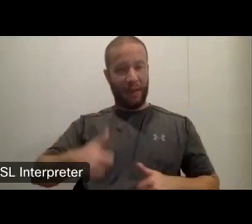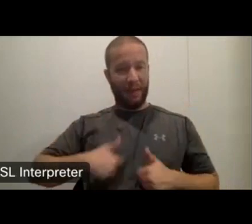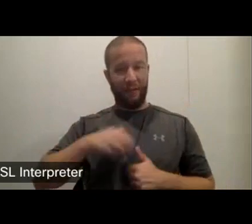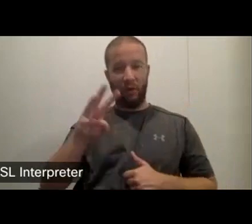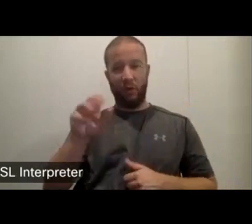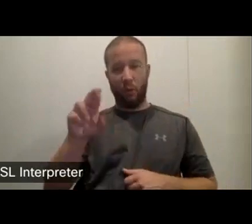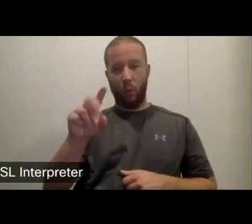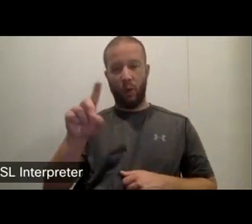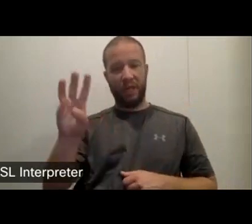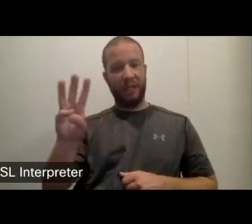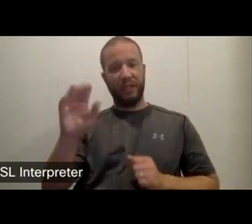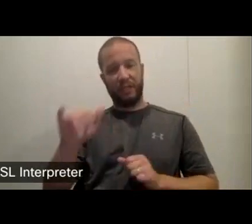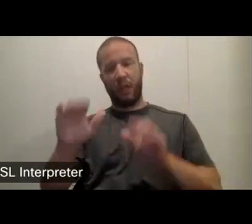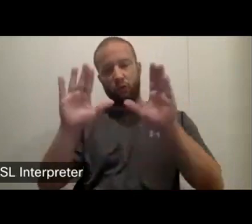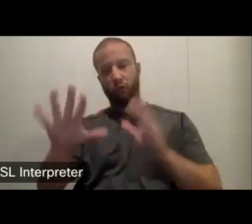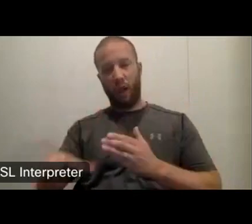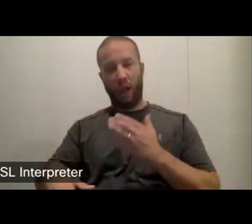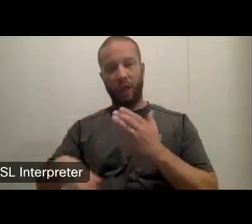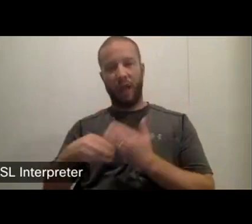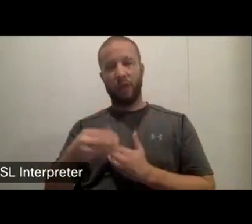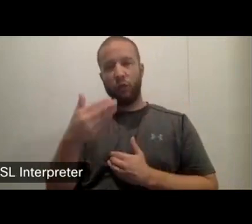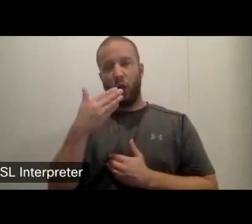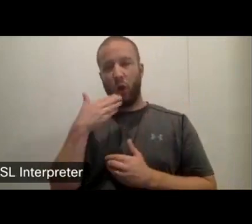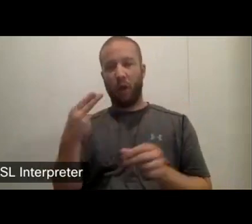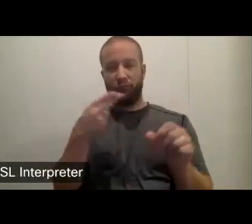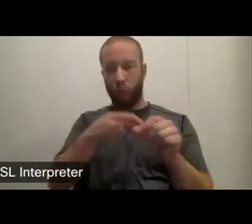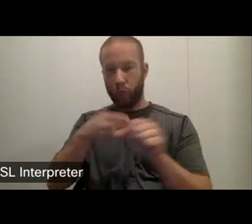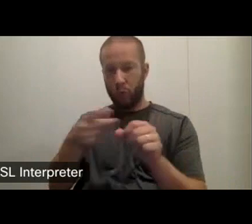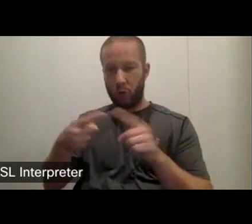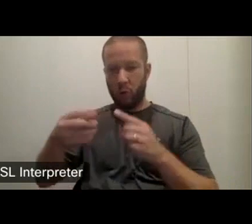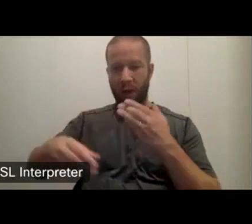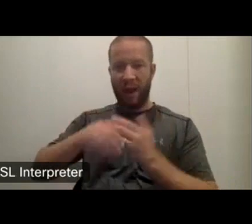think this would be in a great addition and you'd get great ridership by adding a Linkin Park stop